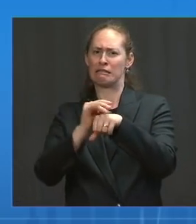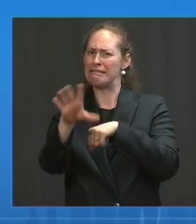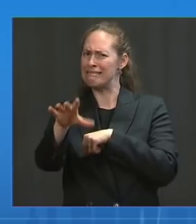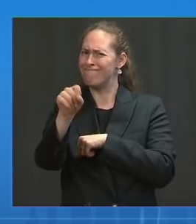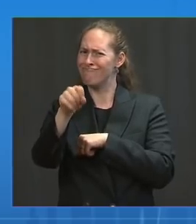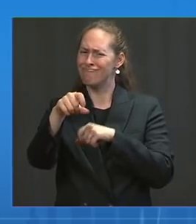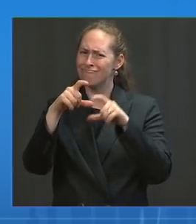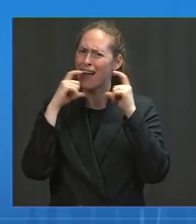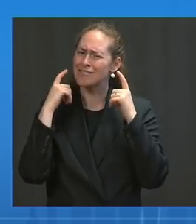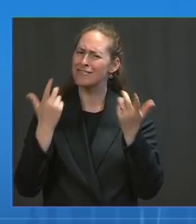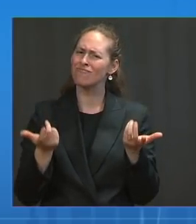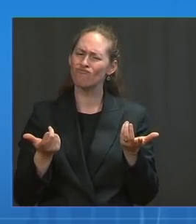Mr. Zients: Next question, please.